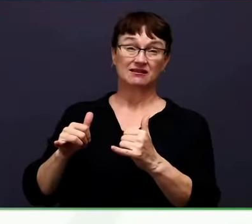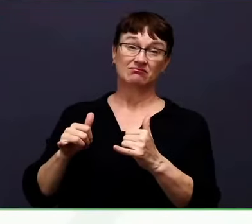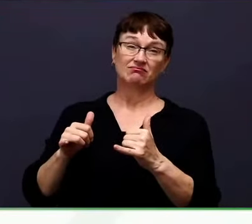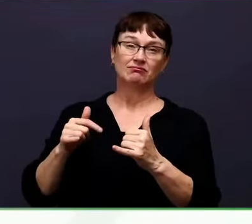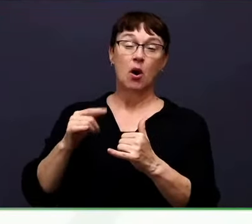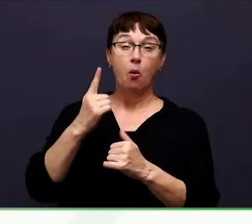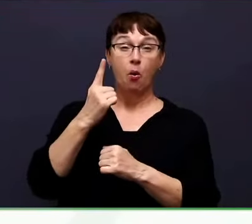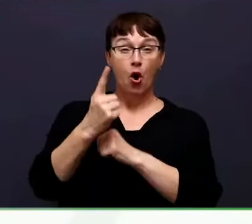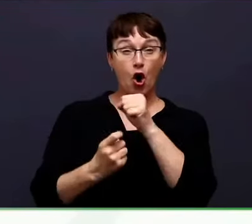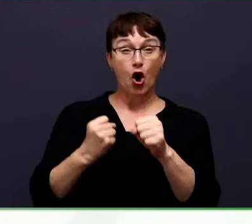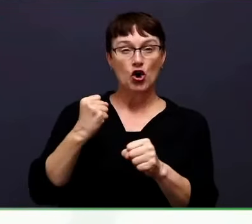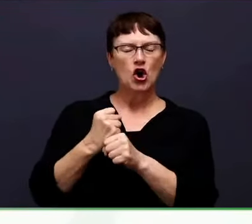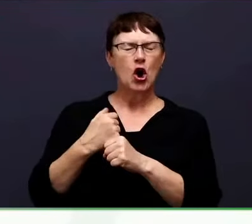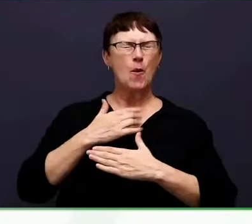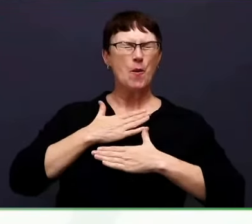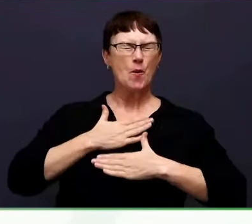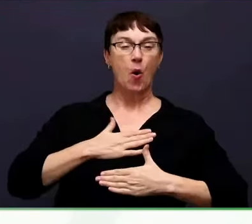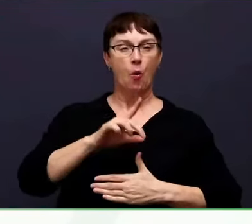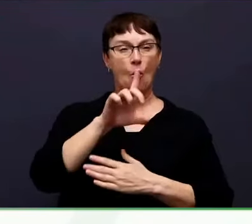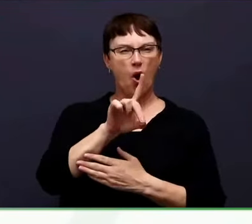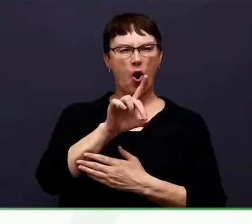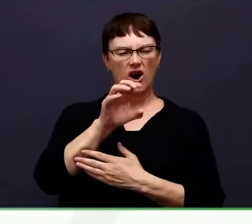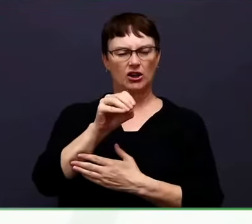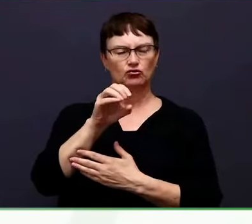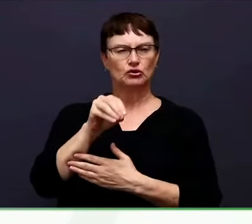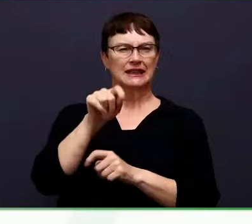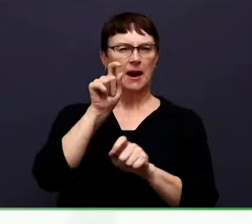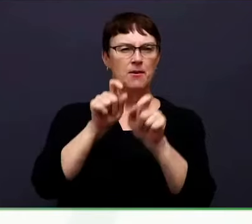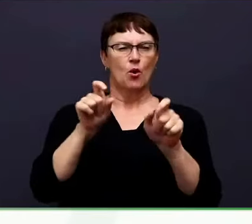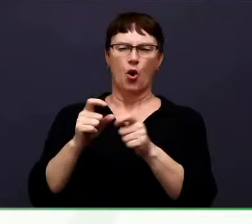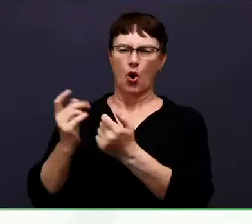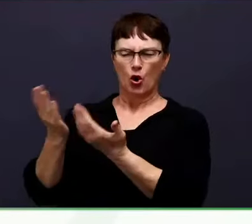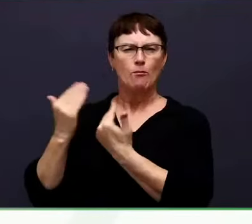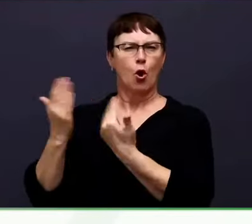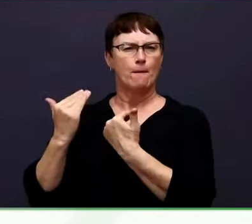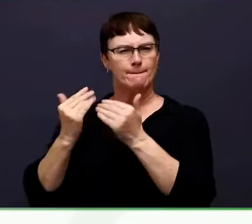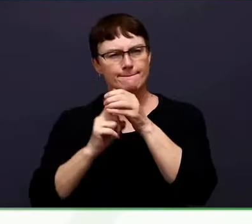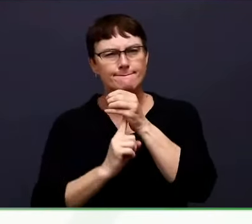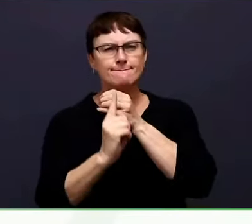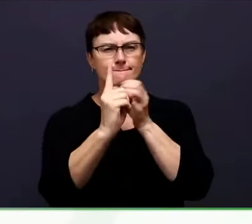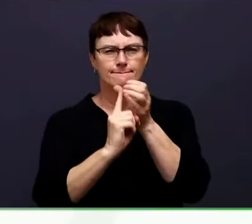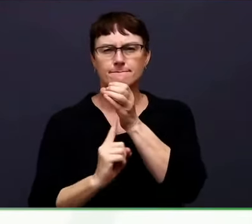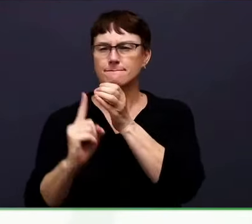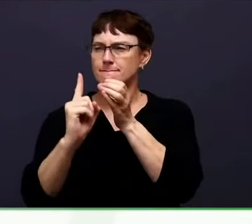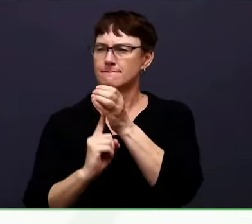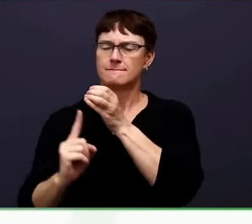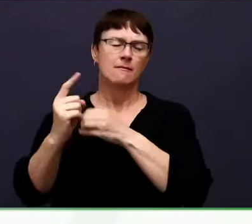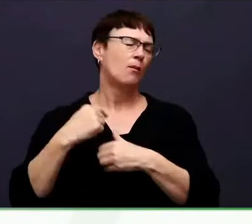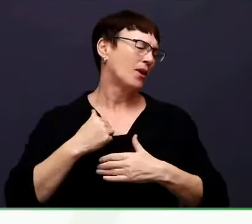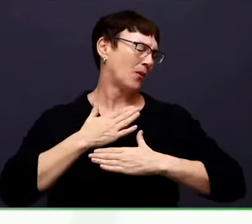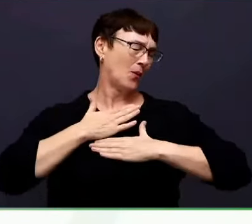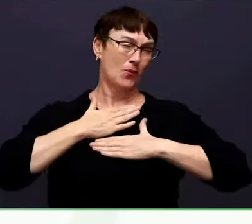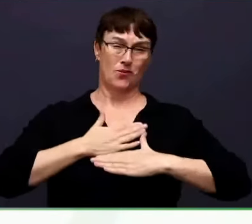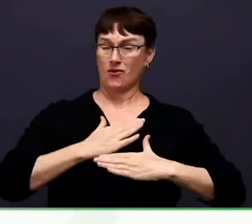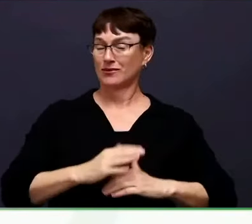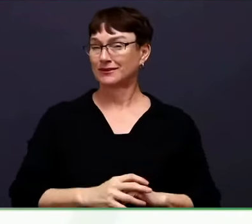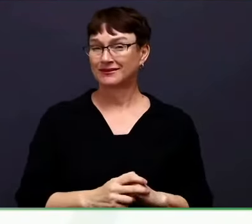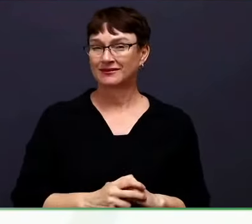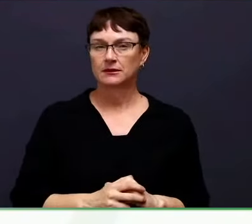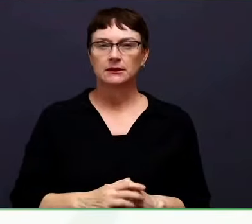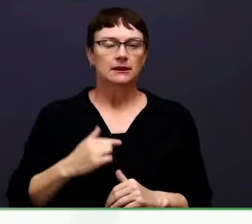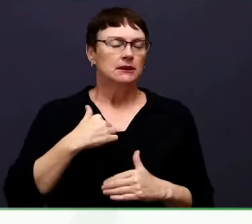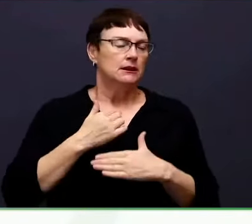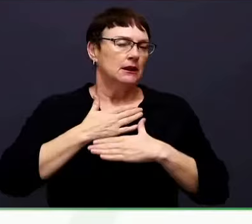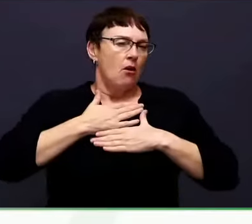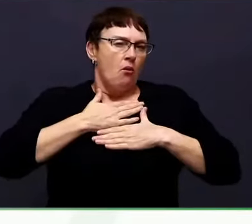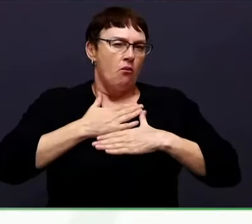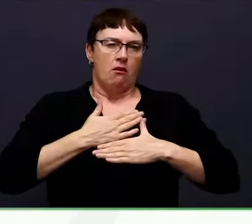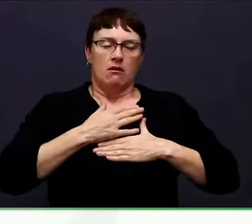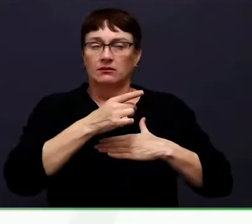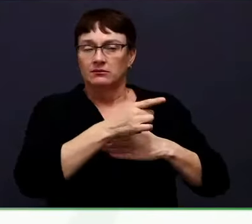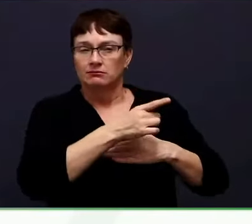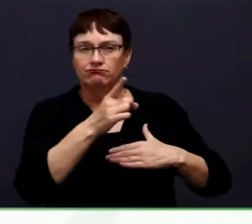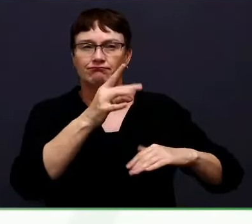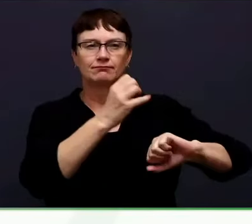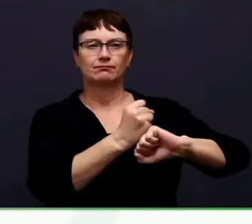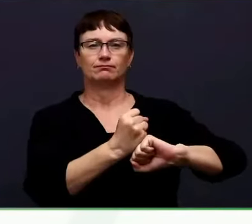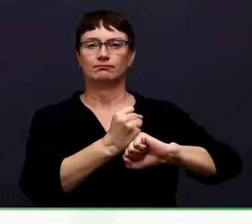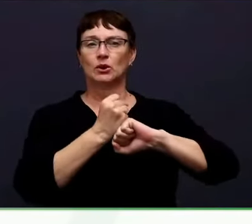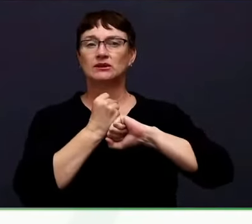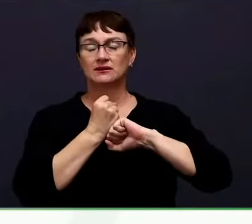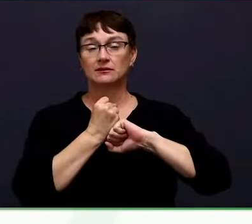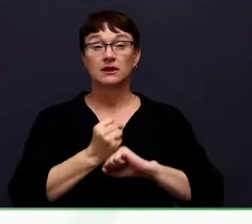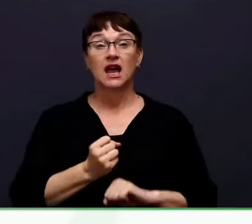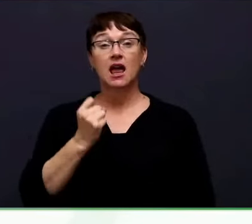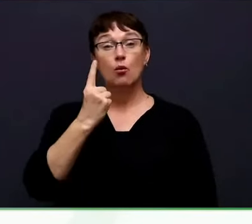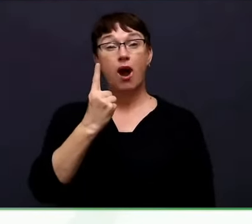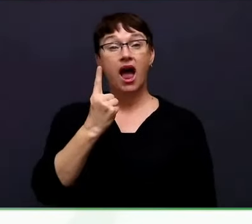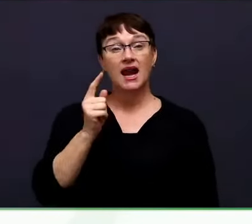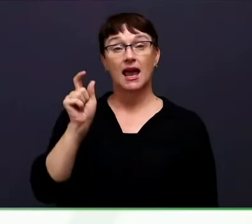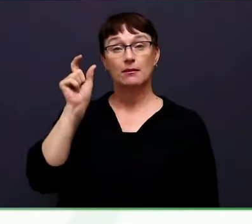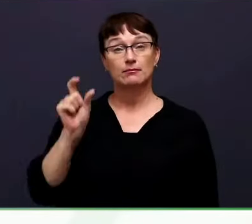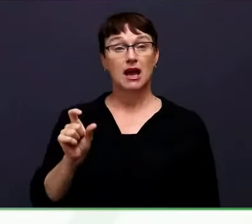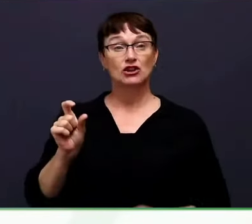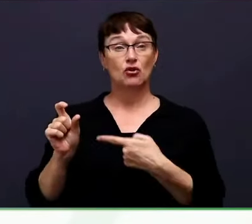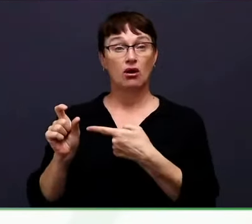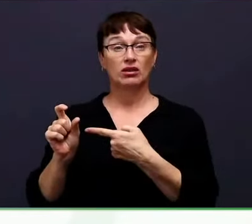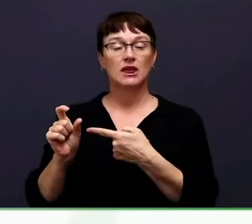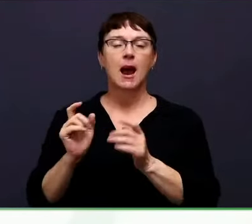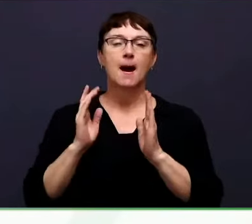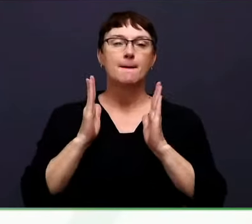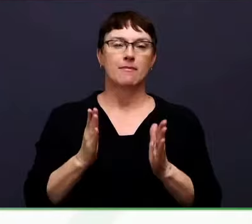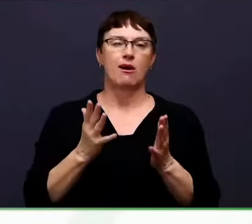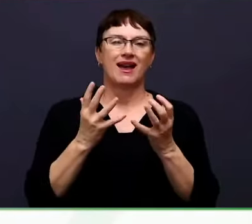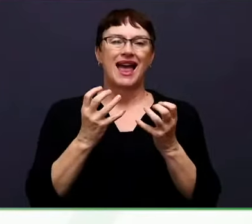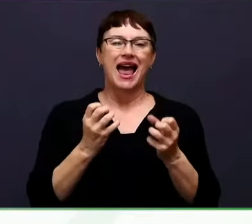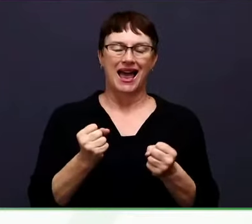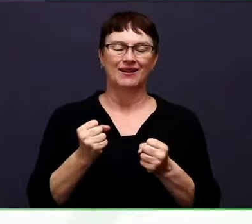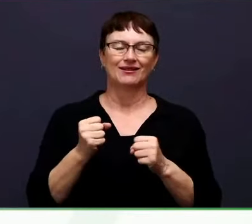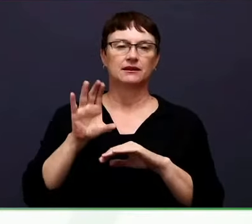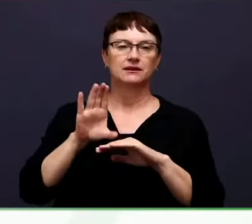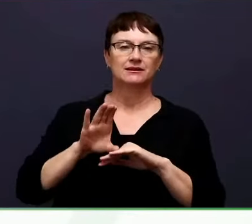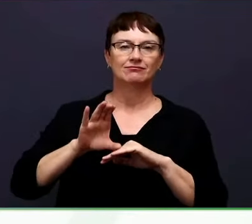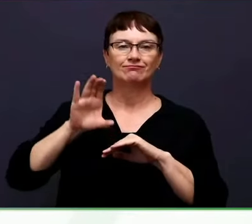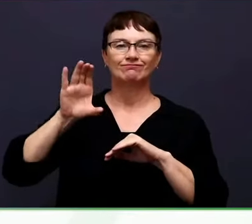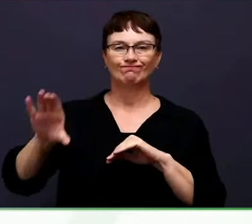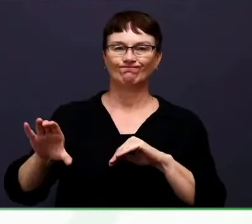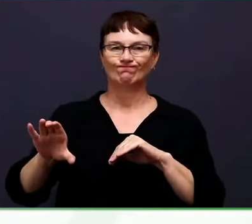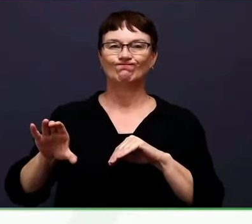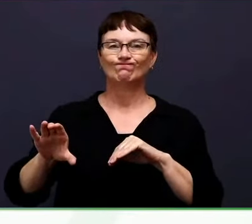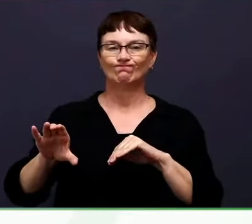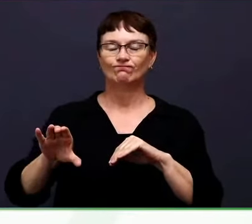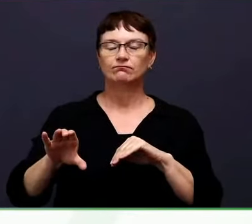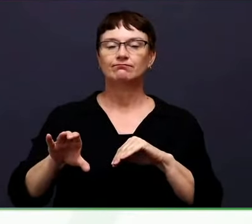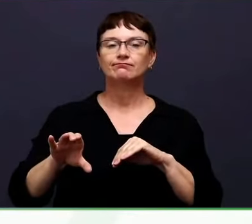And with your support we need $60 per person for $720 per year to